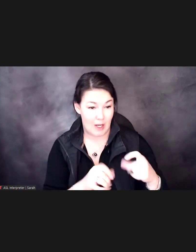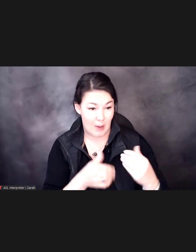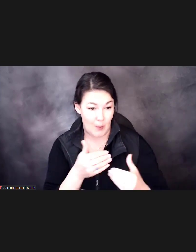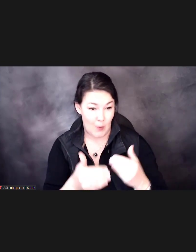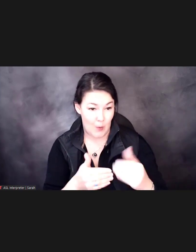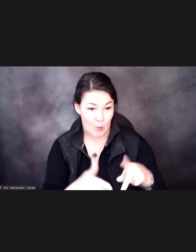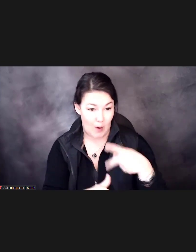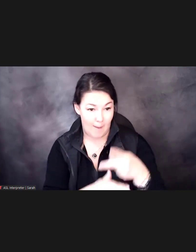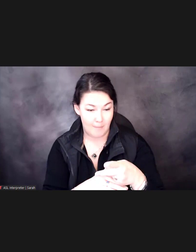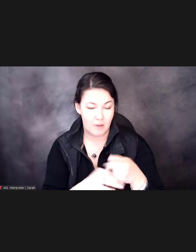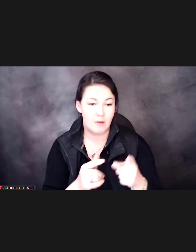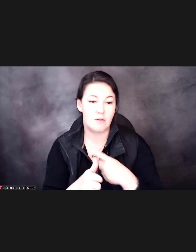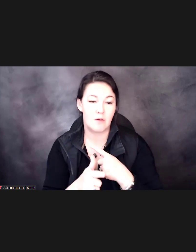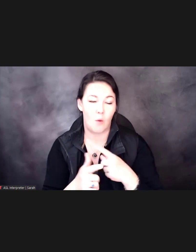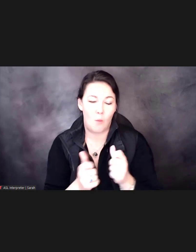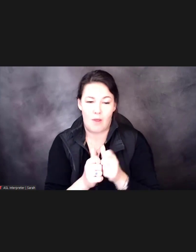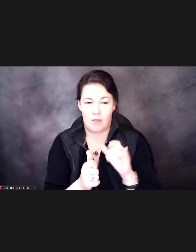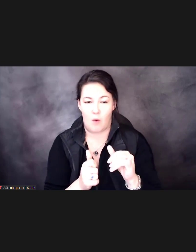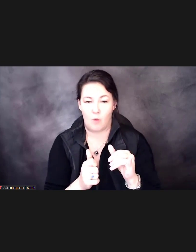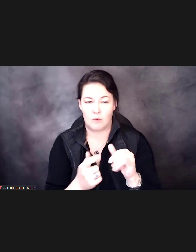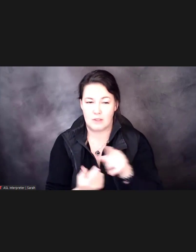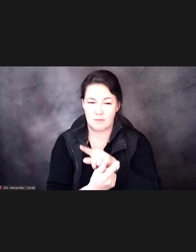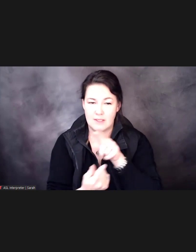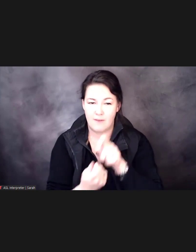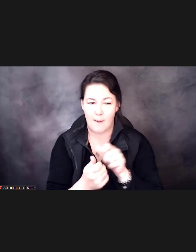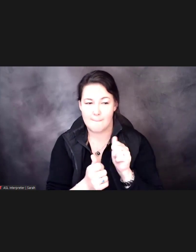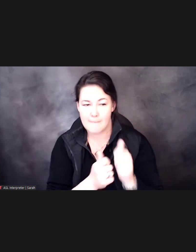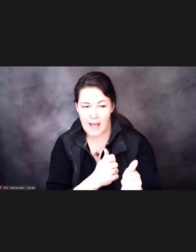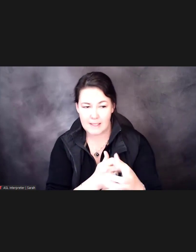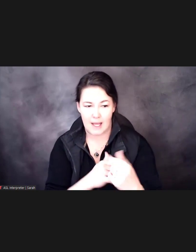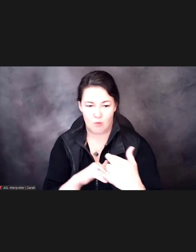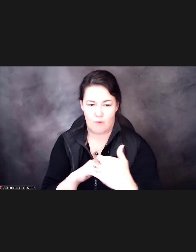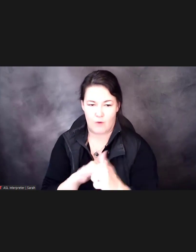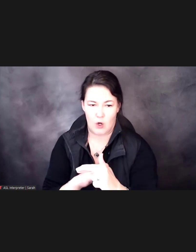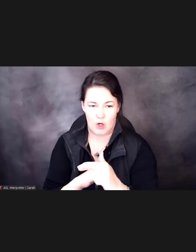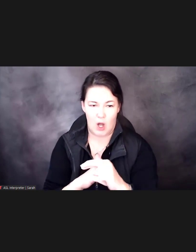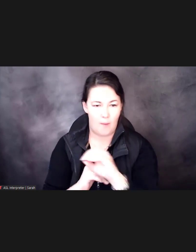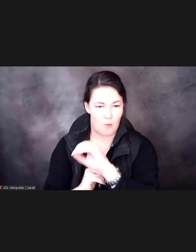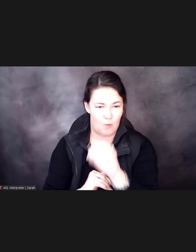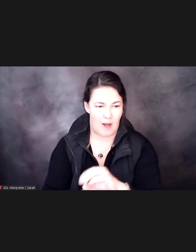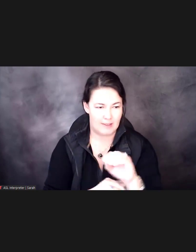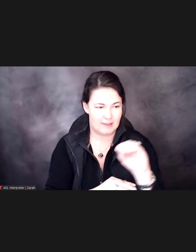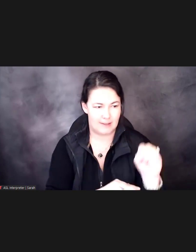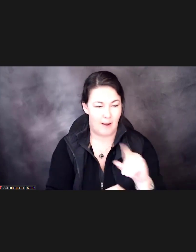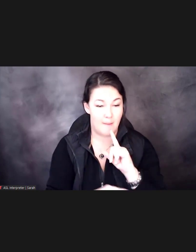check, um, with these particular pass and refer rates, to make sure